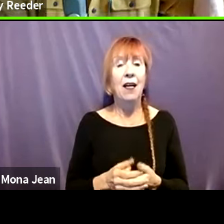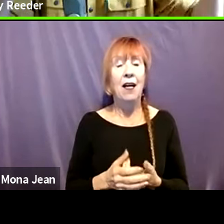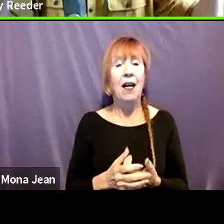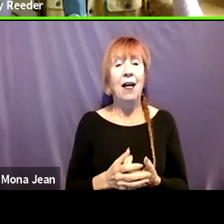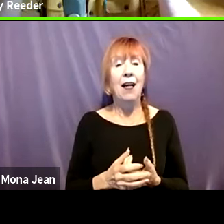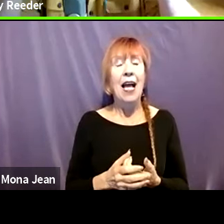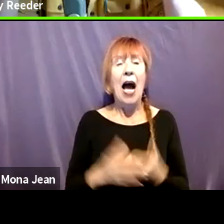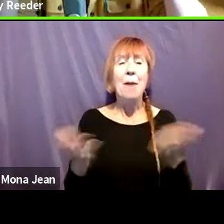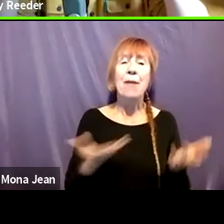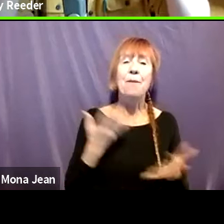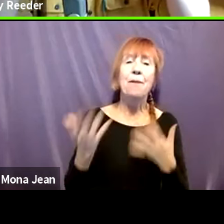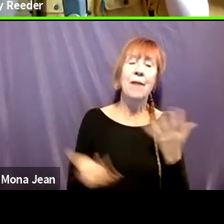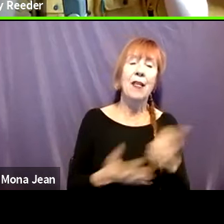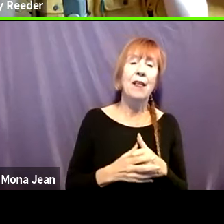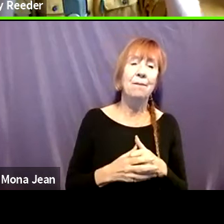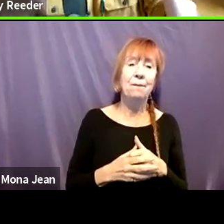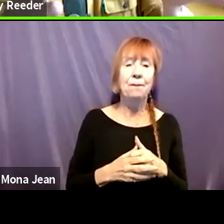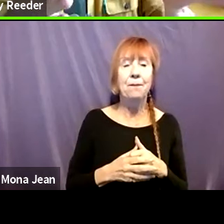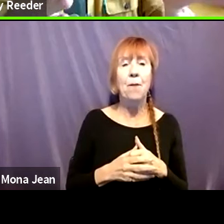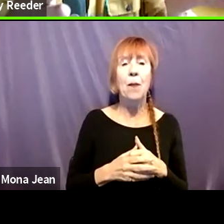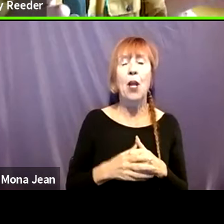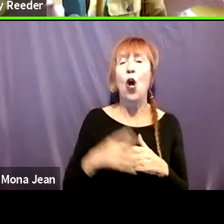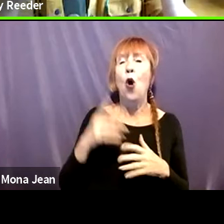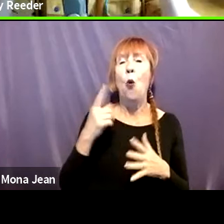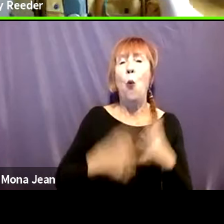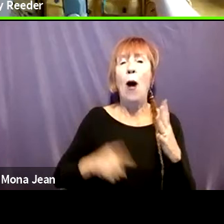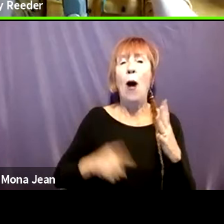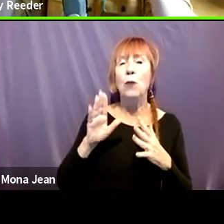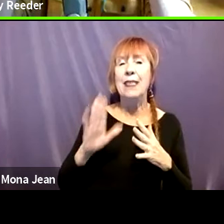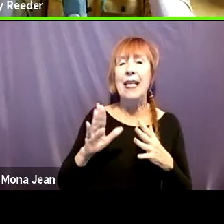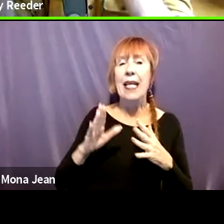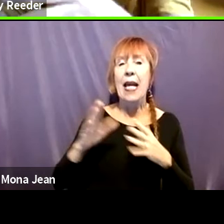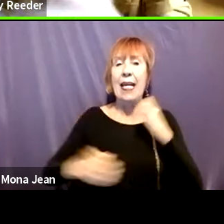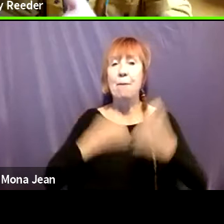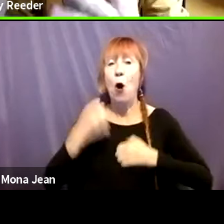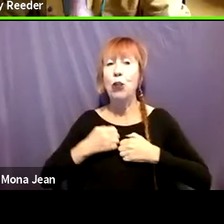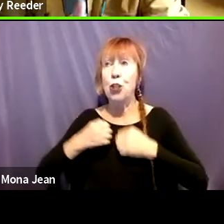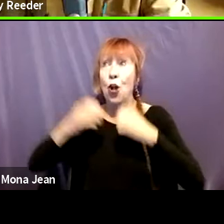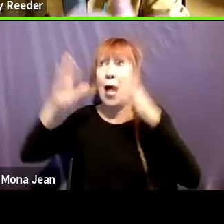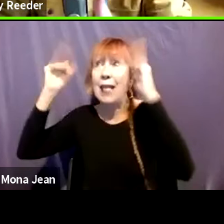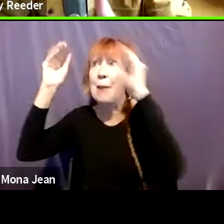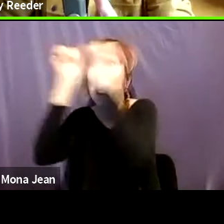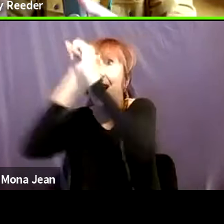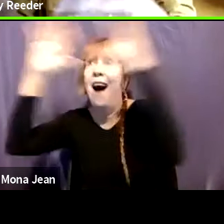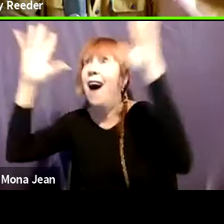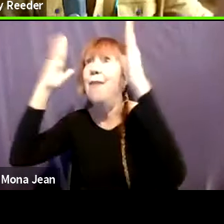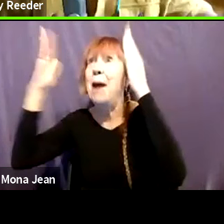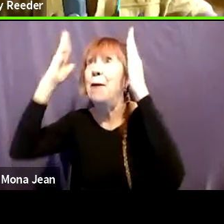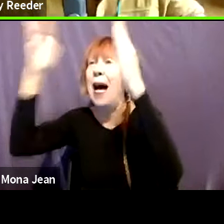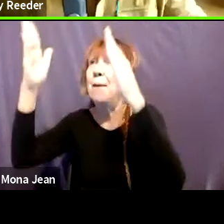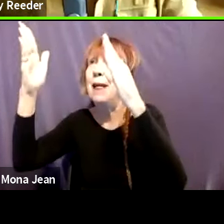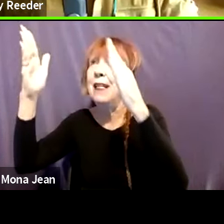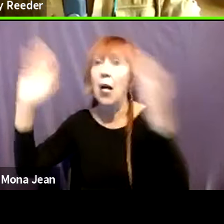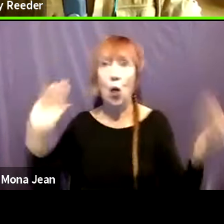what was the emotional expectation versus the actuality of pitching?